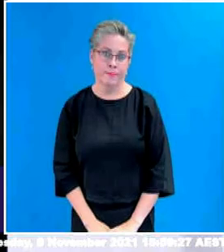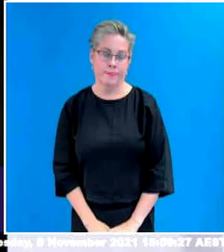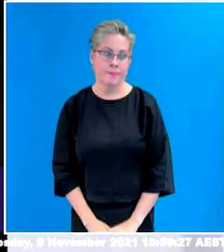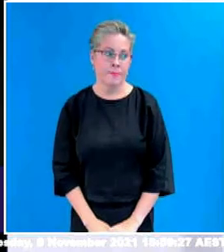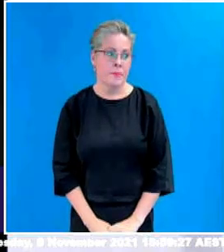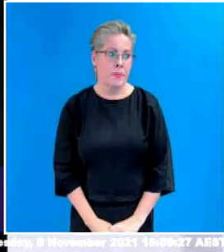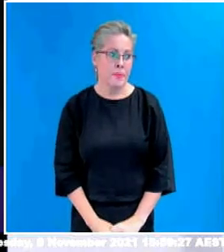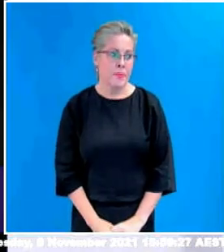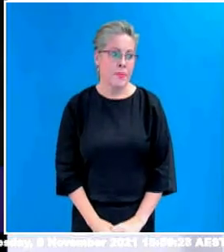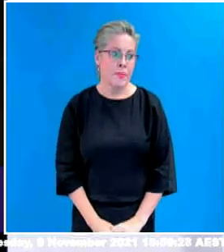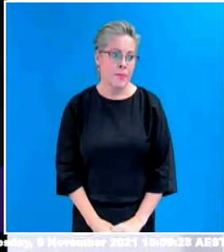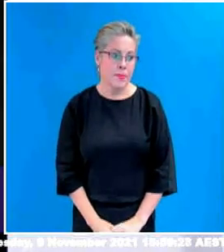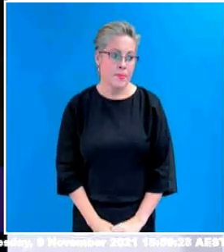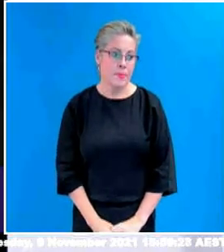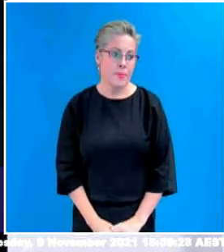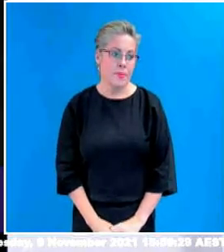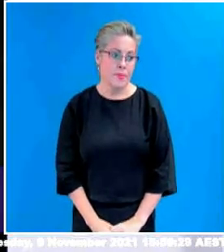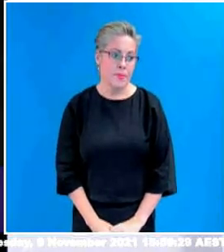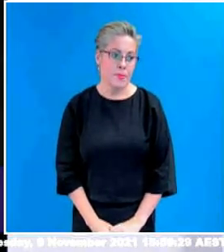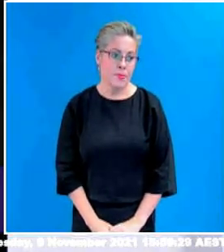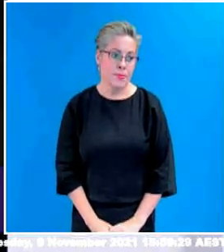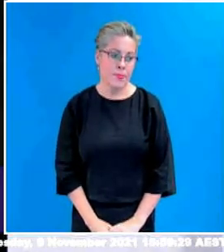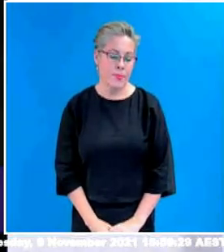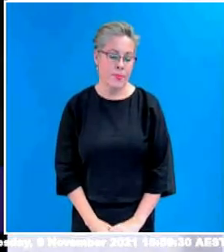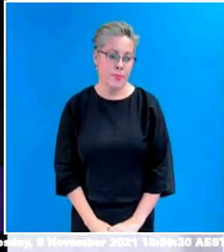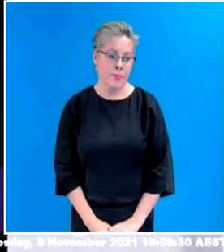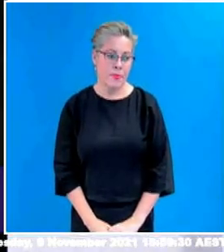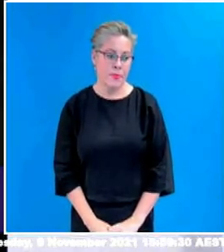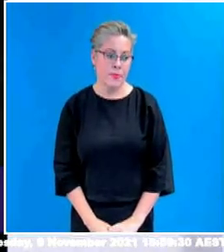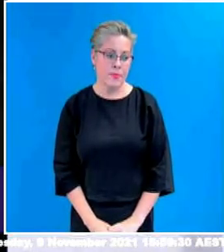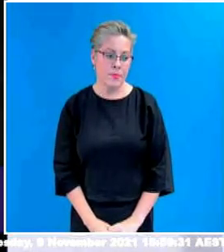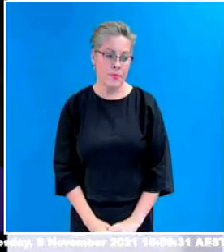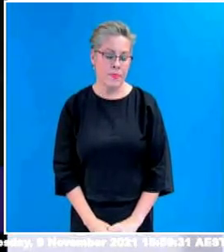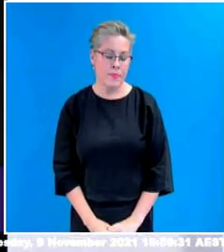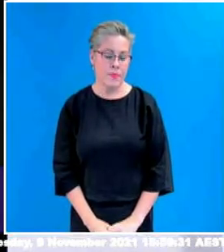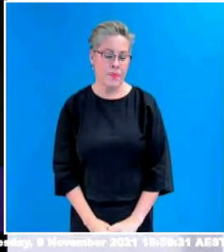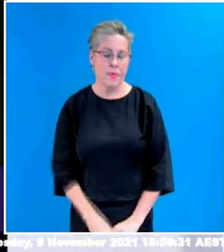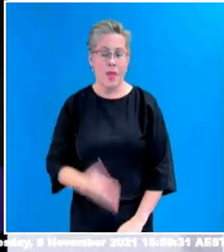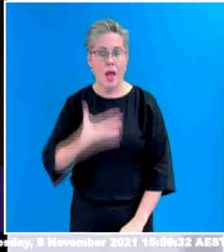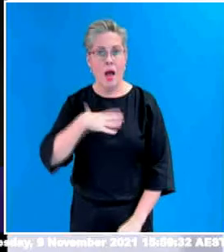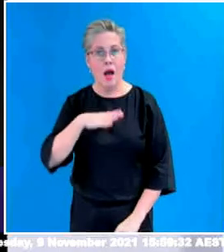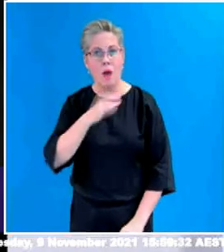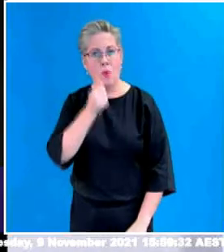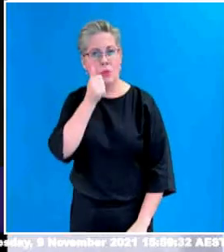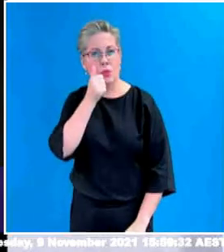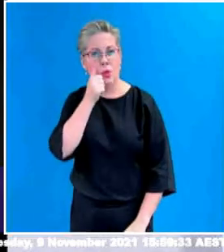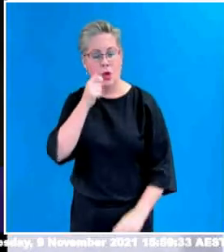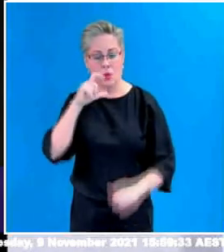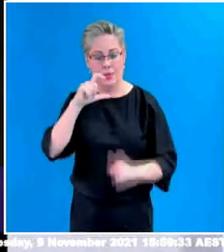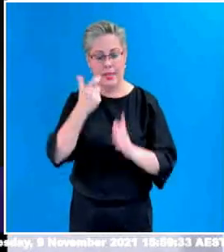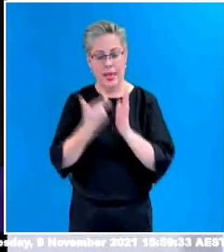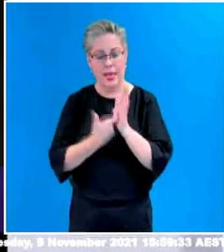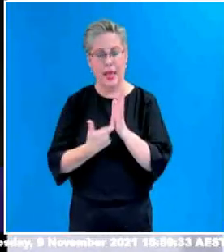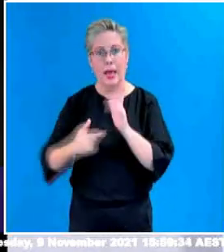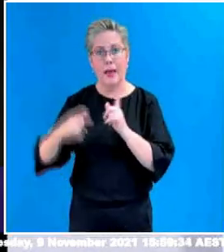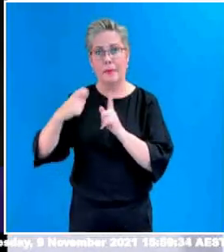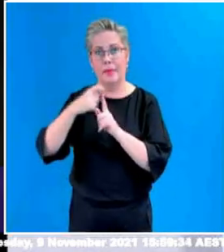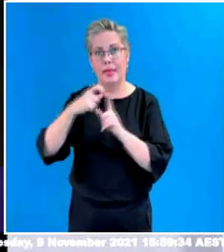I want to ask you about the CRPD obligations extending to non-government